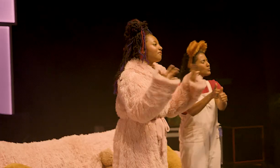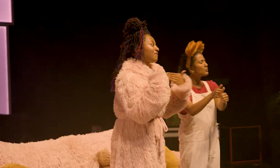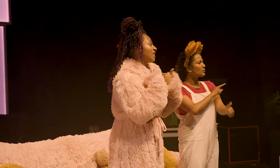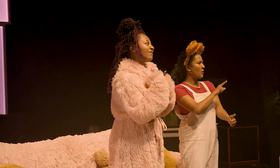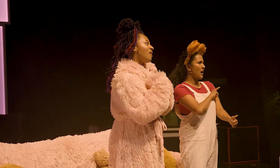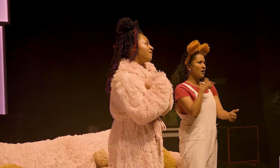me.